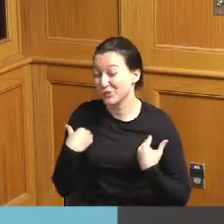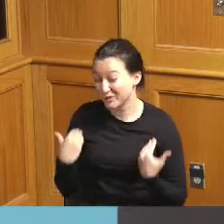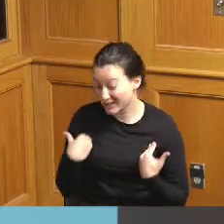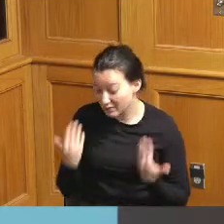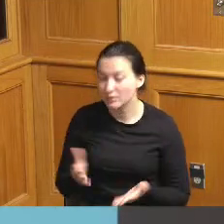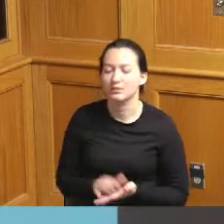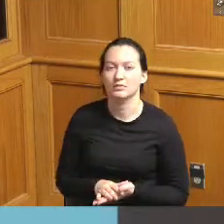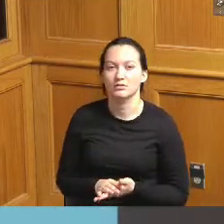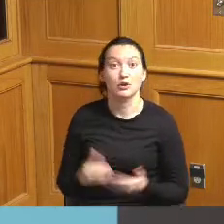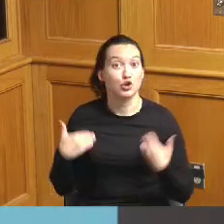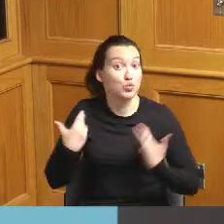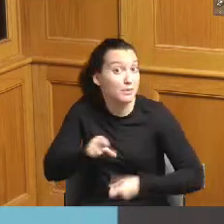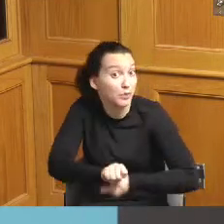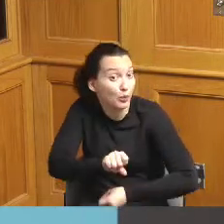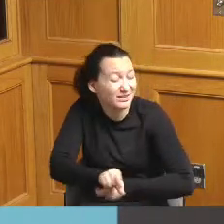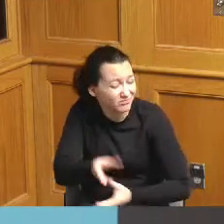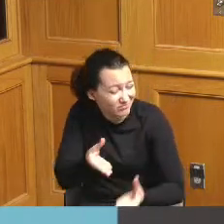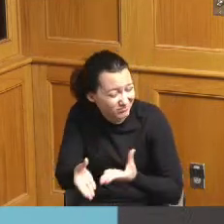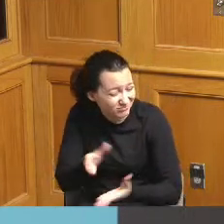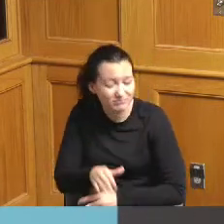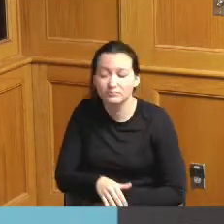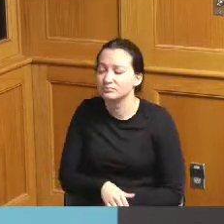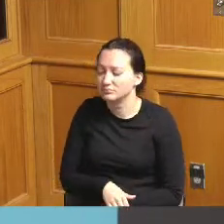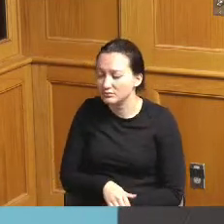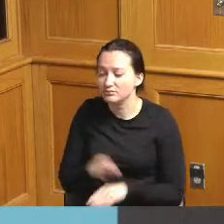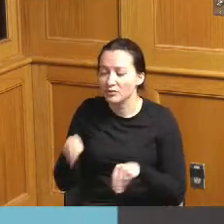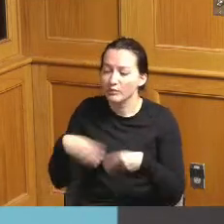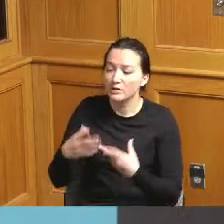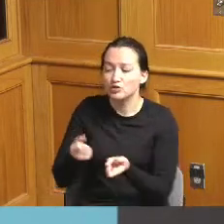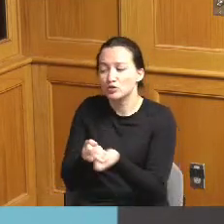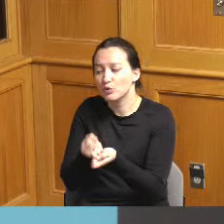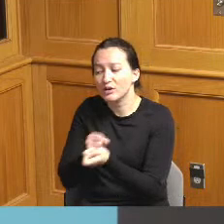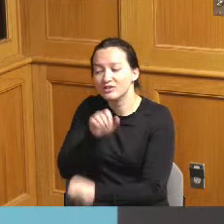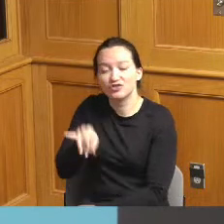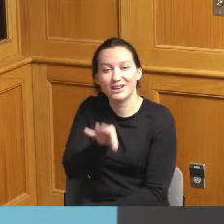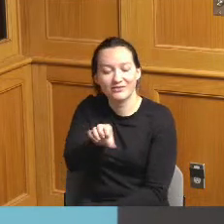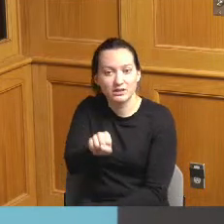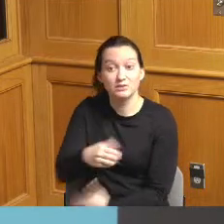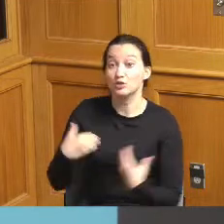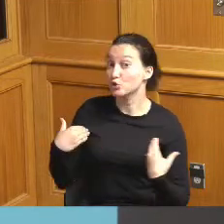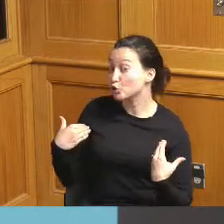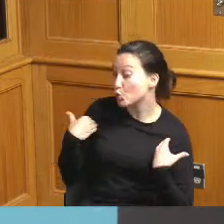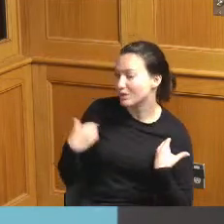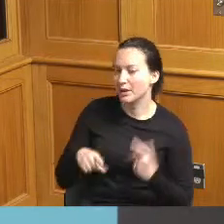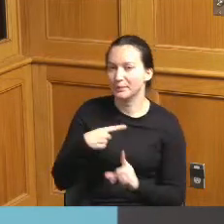Youth Employment Services Provide support to GFS involved Youth and non-JFS involved youth